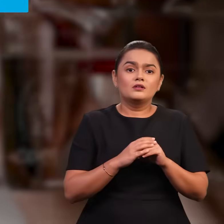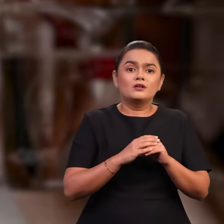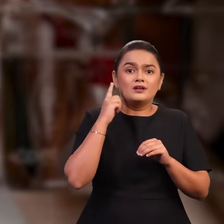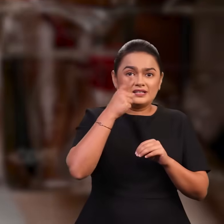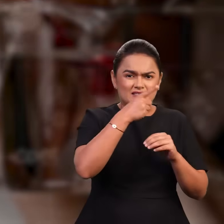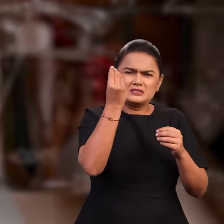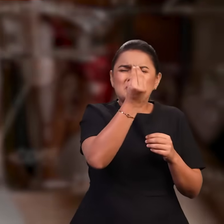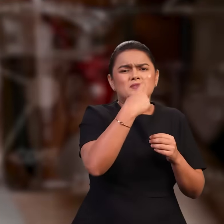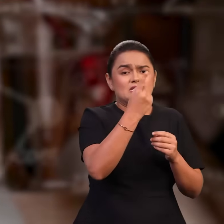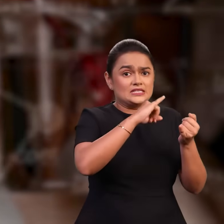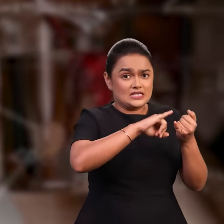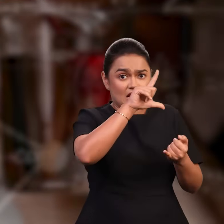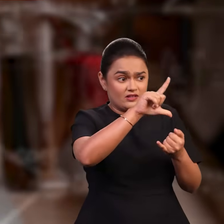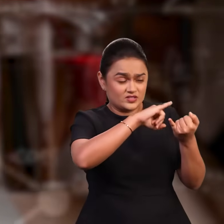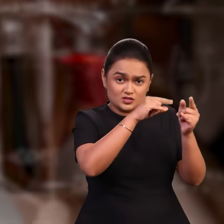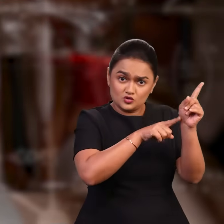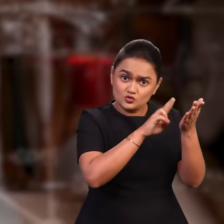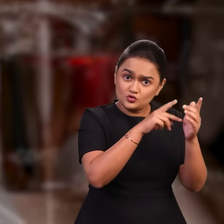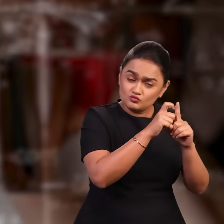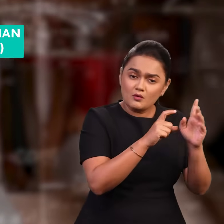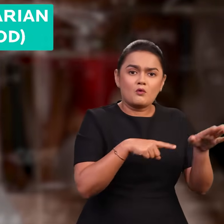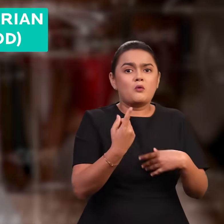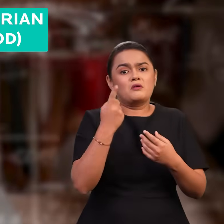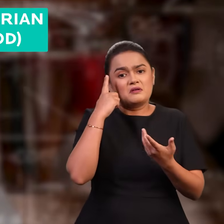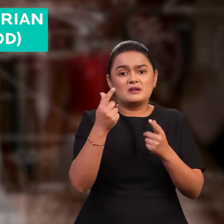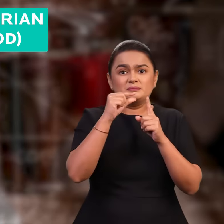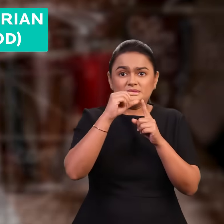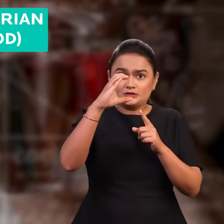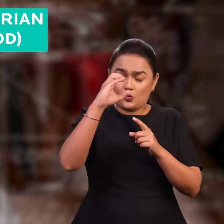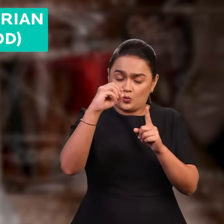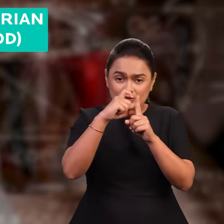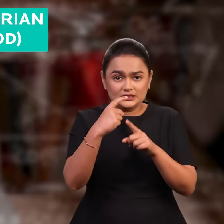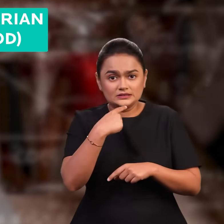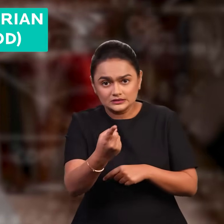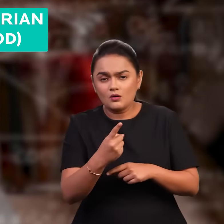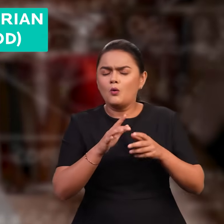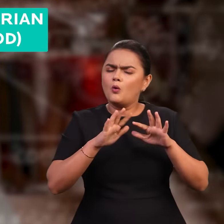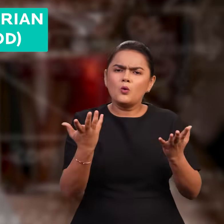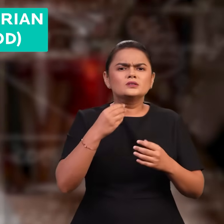Stein Leventhal Syndrome, Polycystic Ovarian Disease (PCOD),